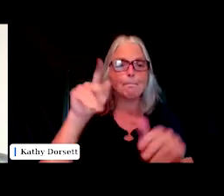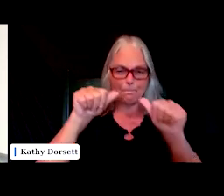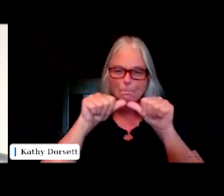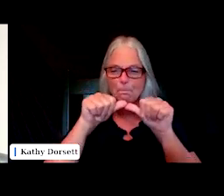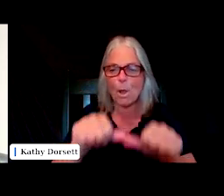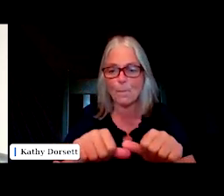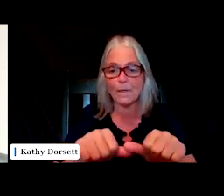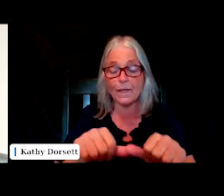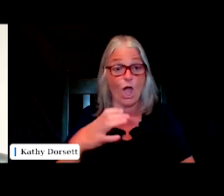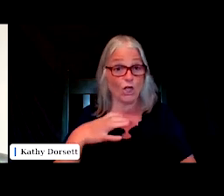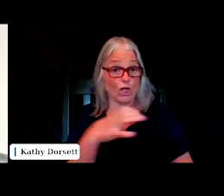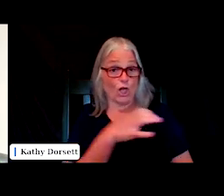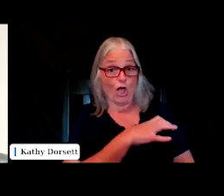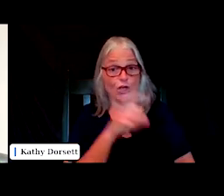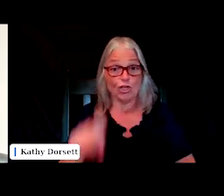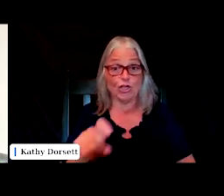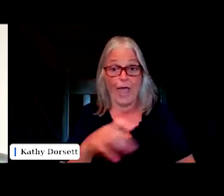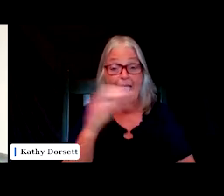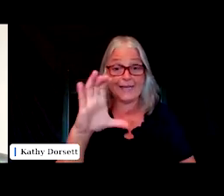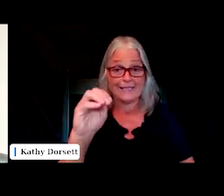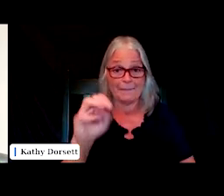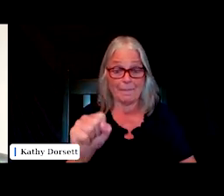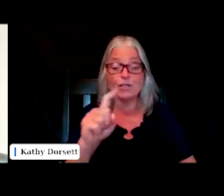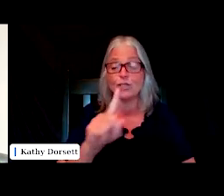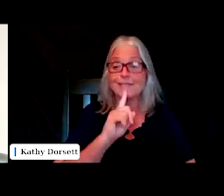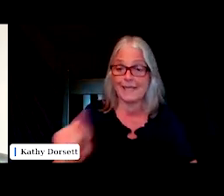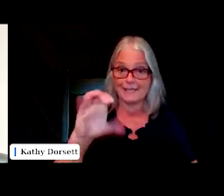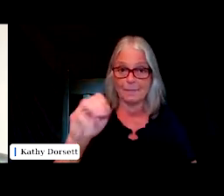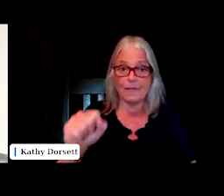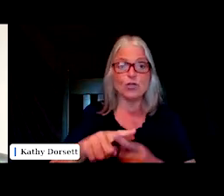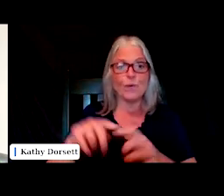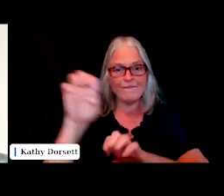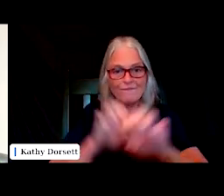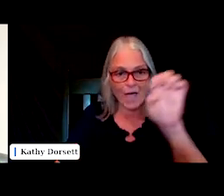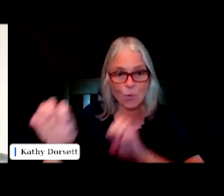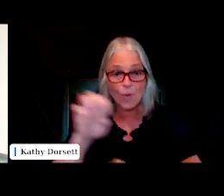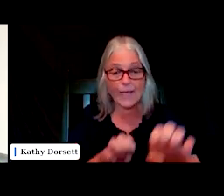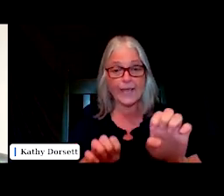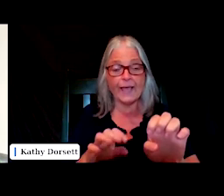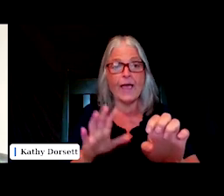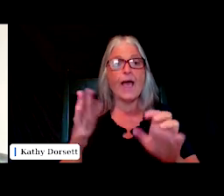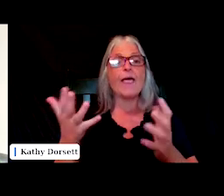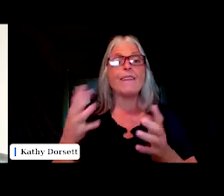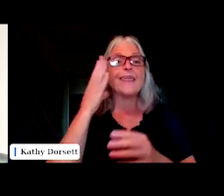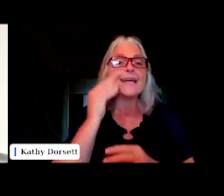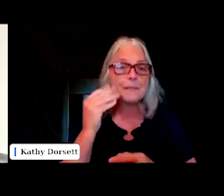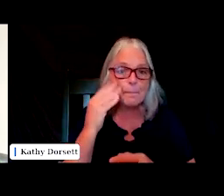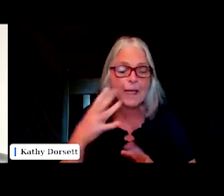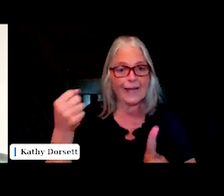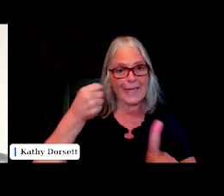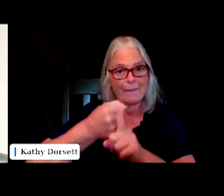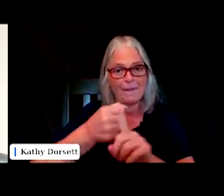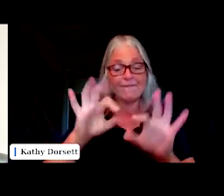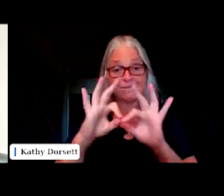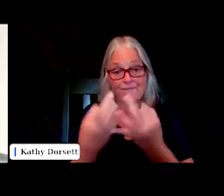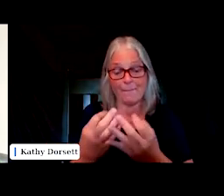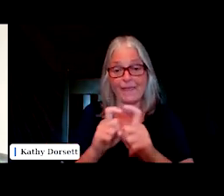Congress should direct Cms to establish metrics for evaluating and evaluating the experiences and impacts on family caregivers in the program.